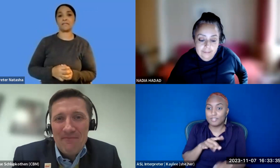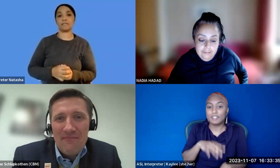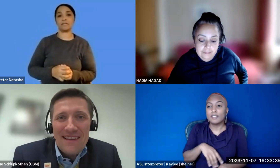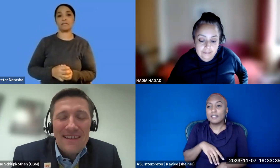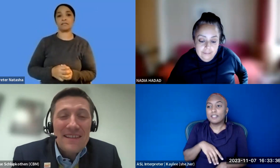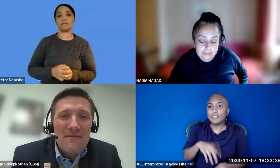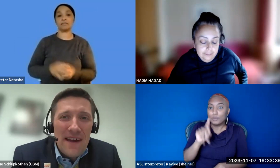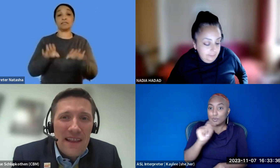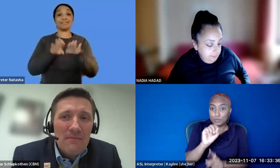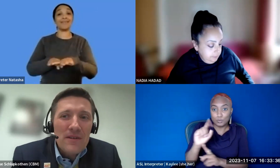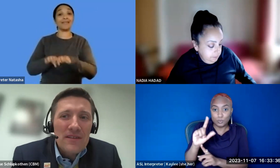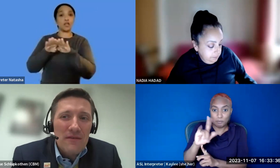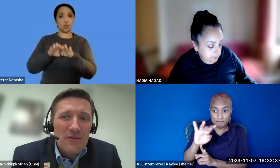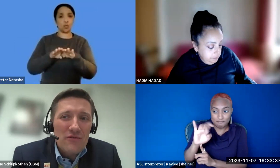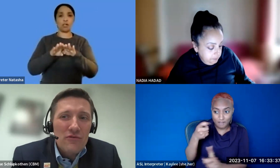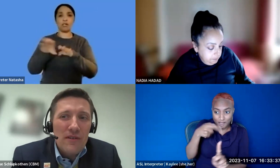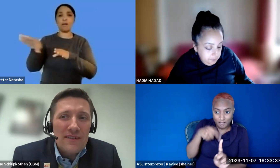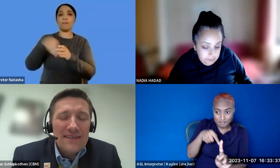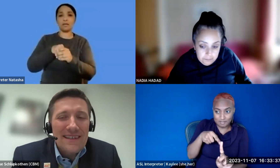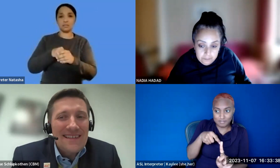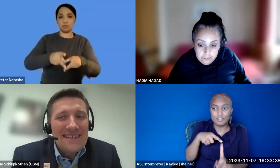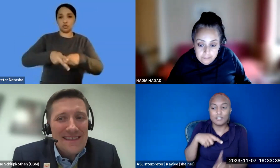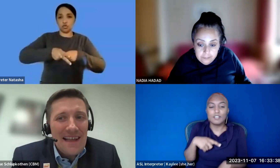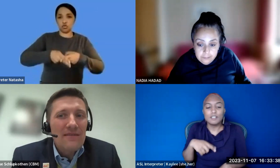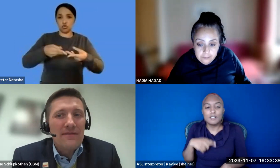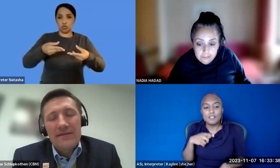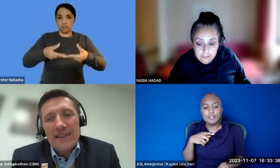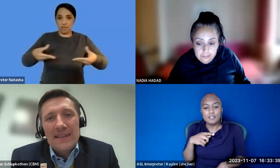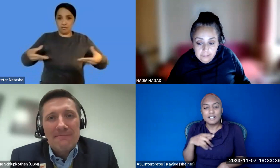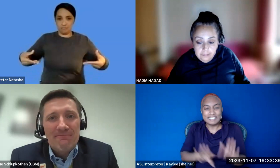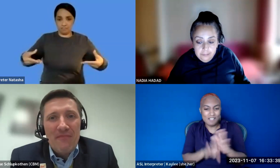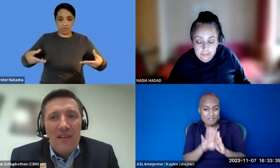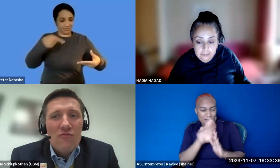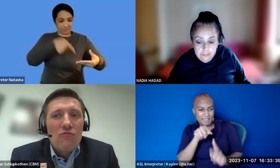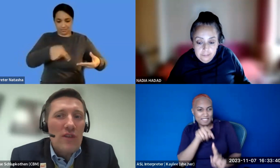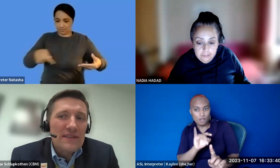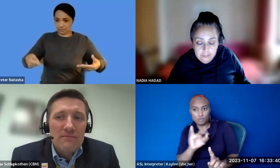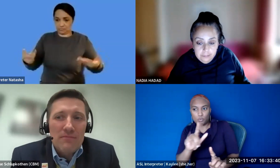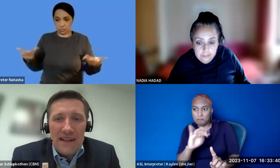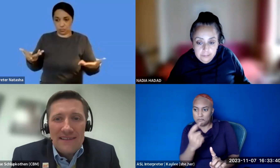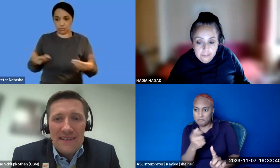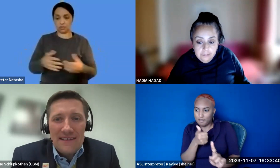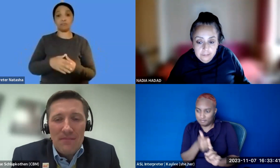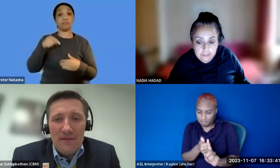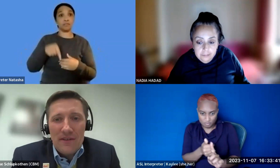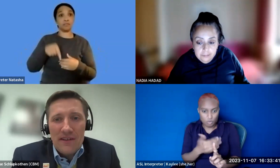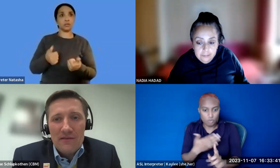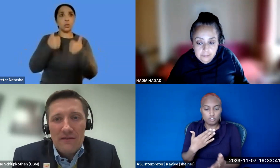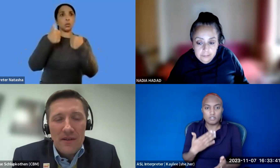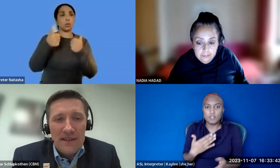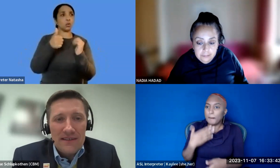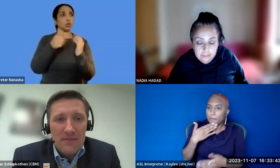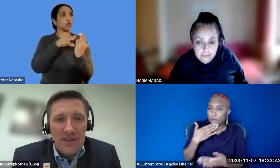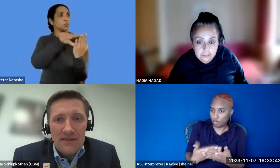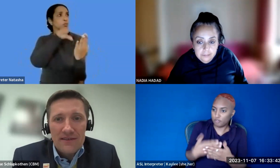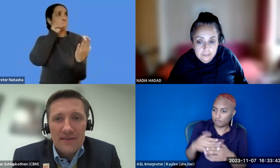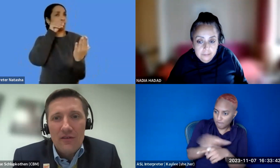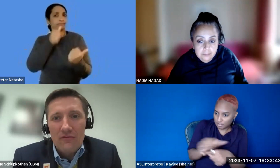The development of the toolbox in itself was a good practice example for inclusive participation.